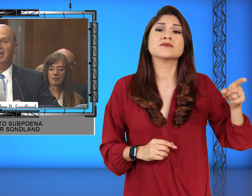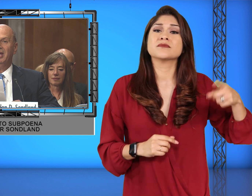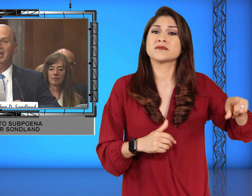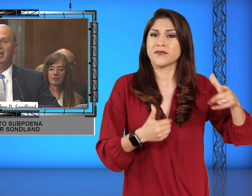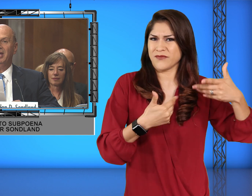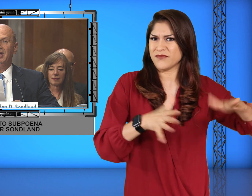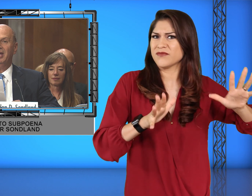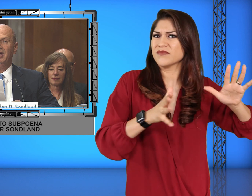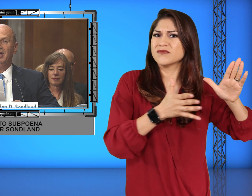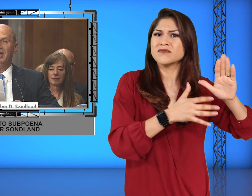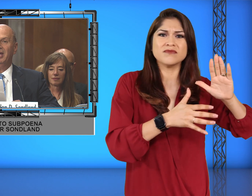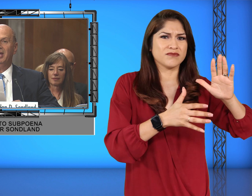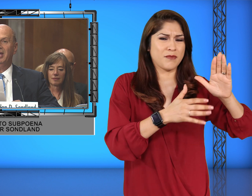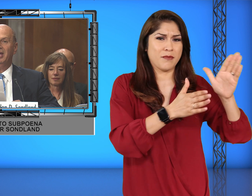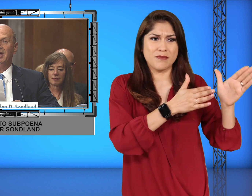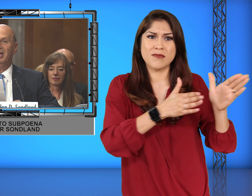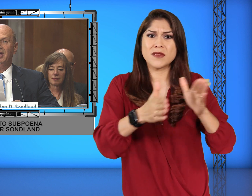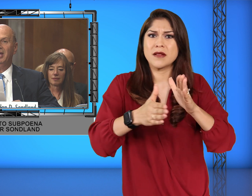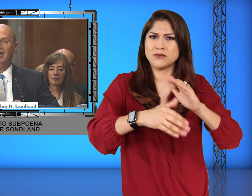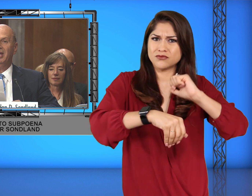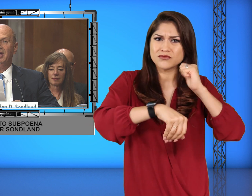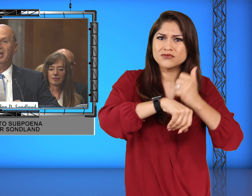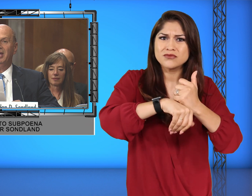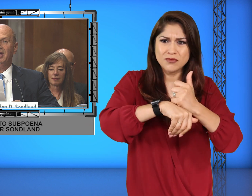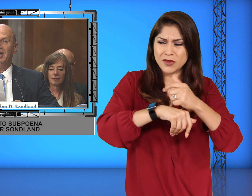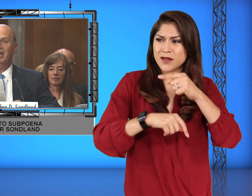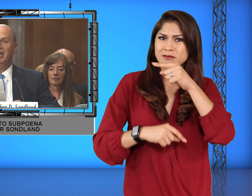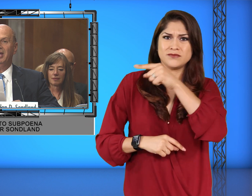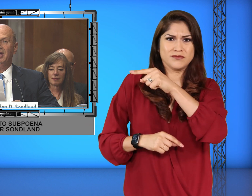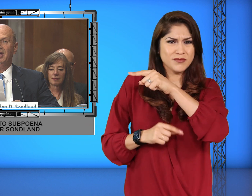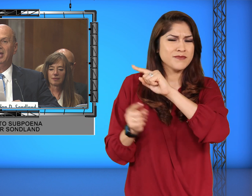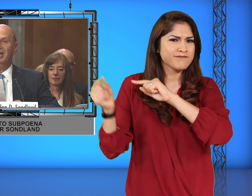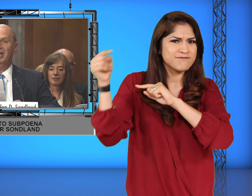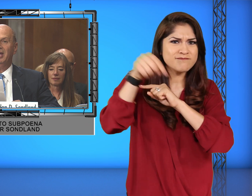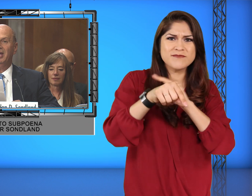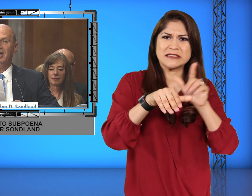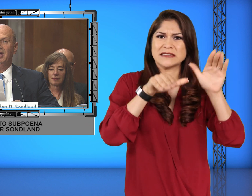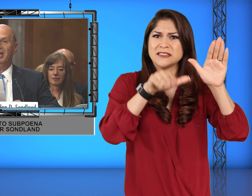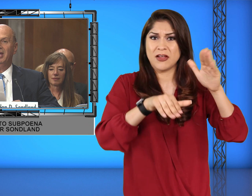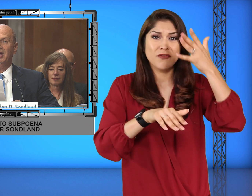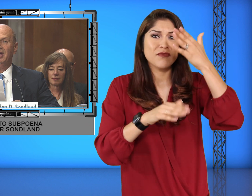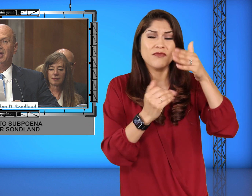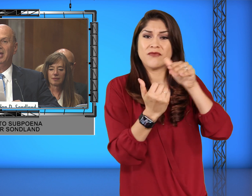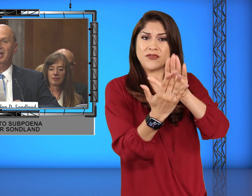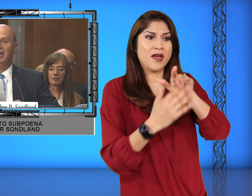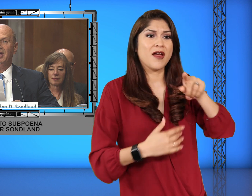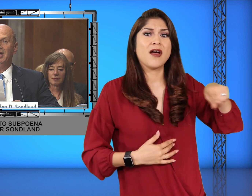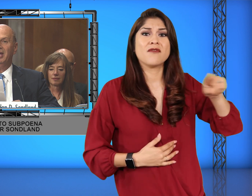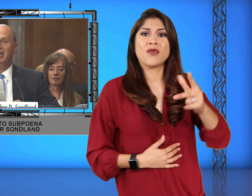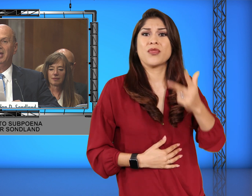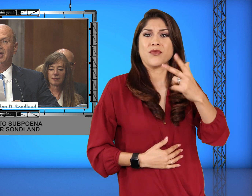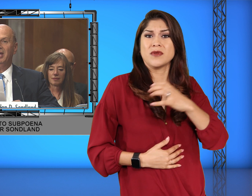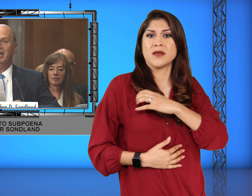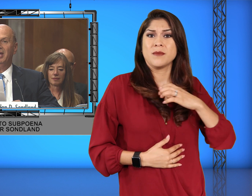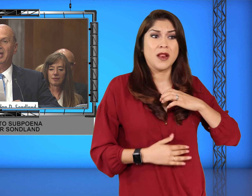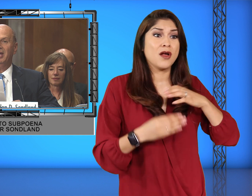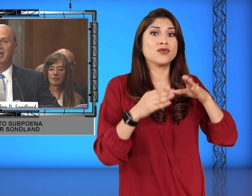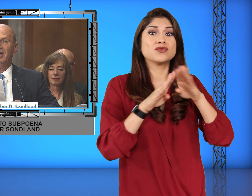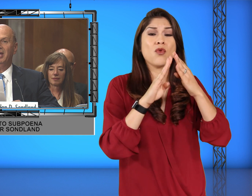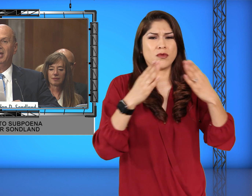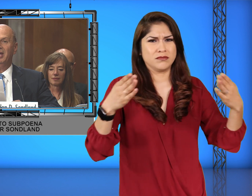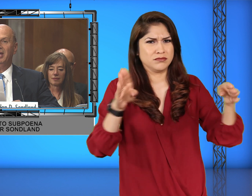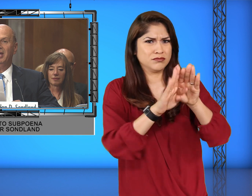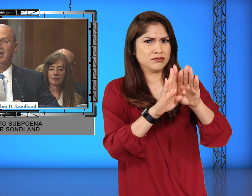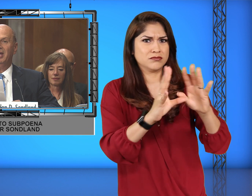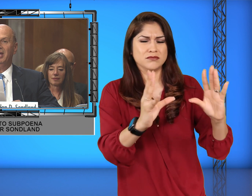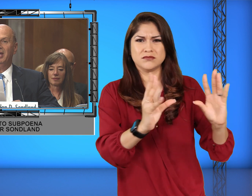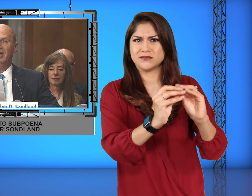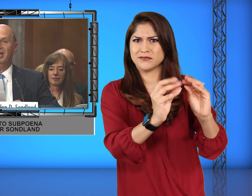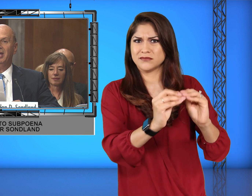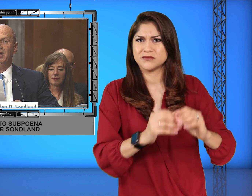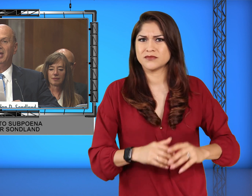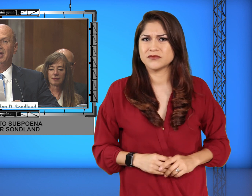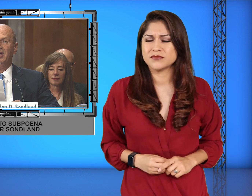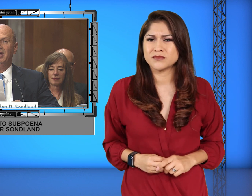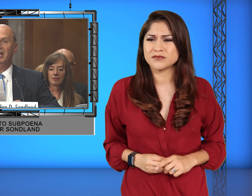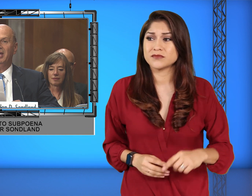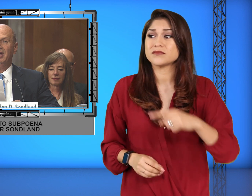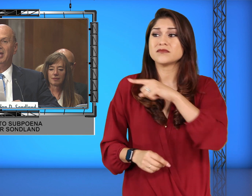Sondland was scheduled to testify before three House committees in a closed-door meeting.